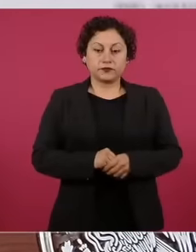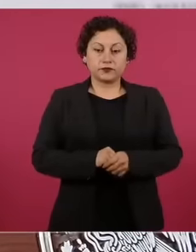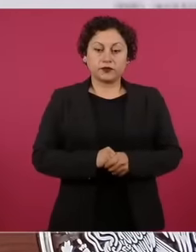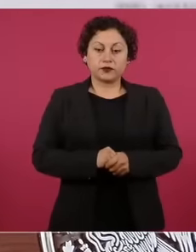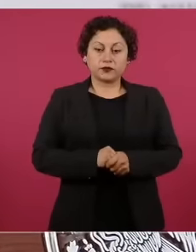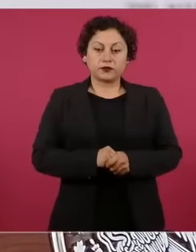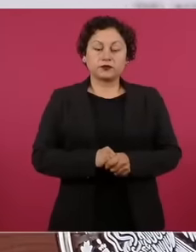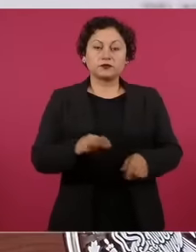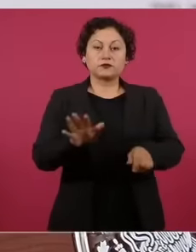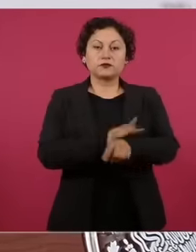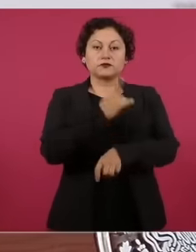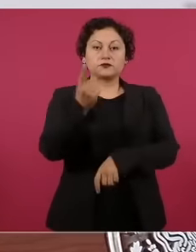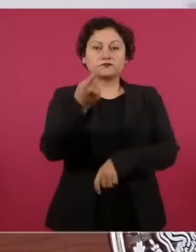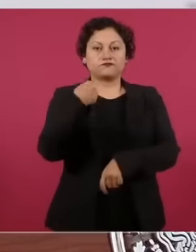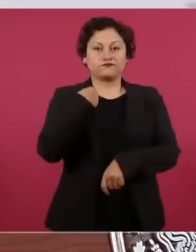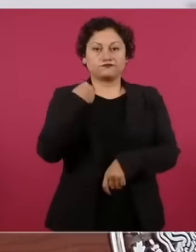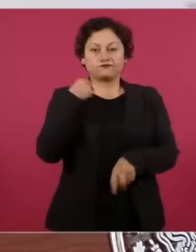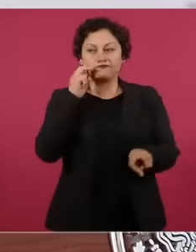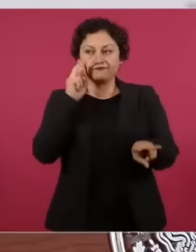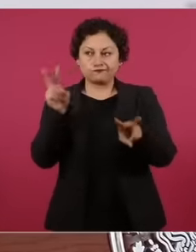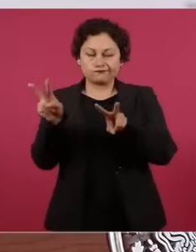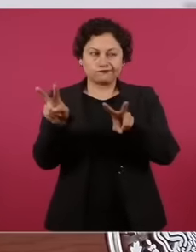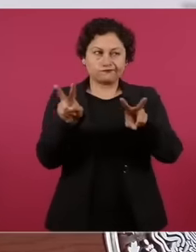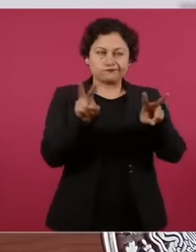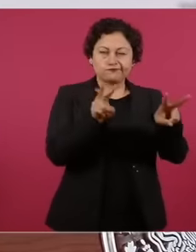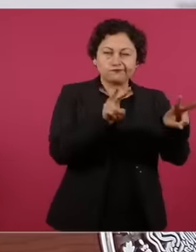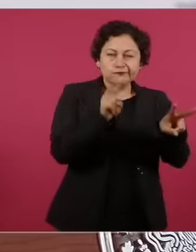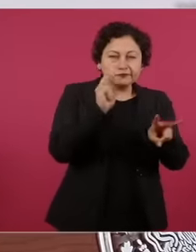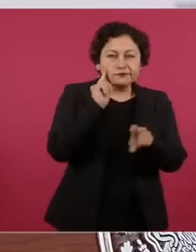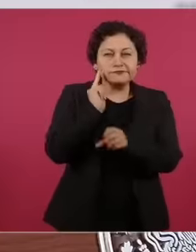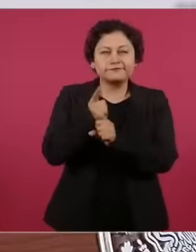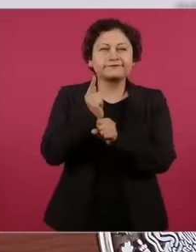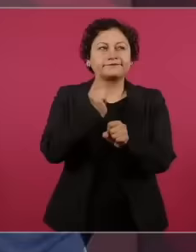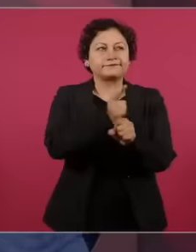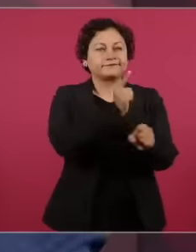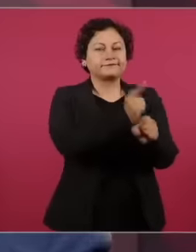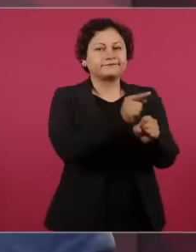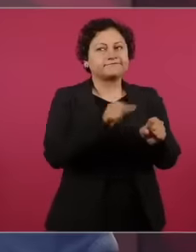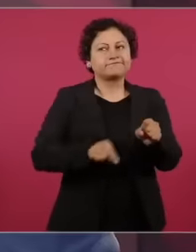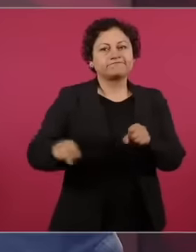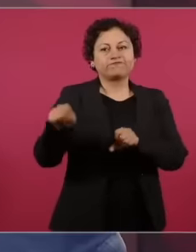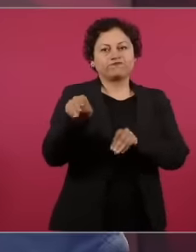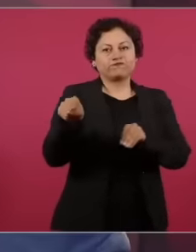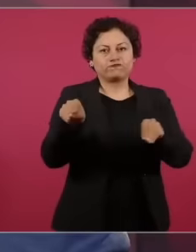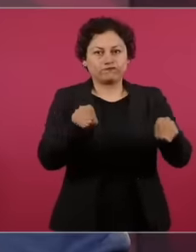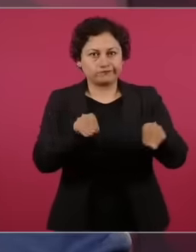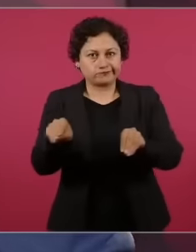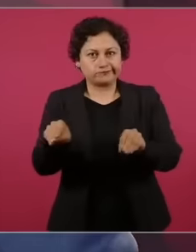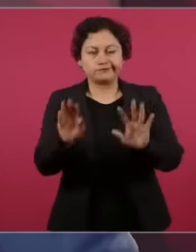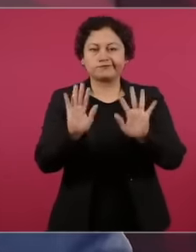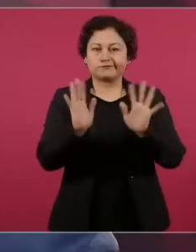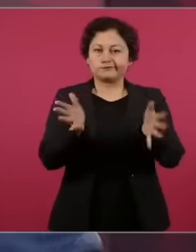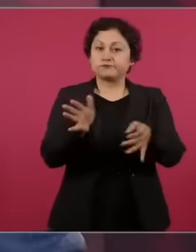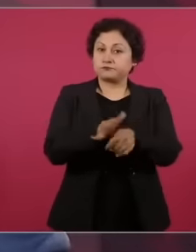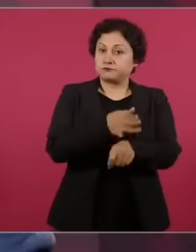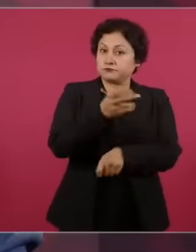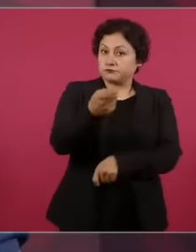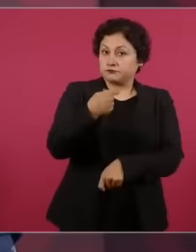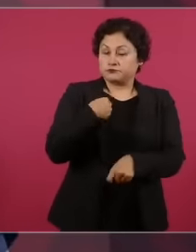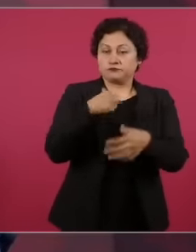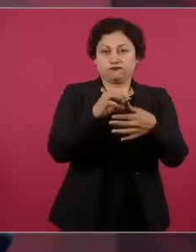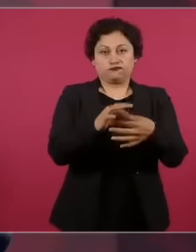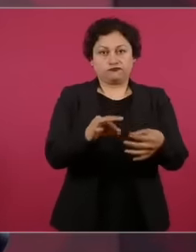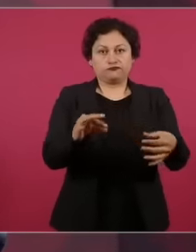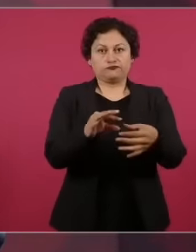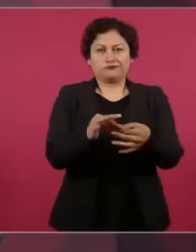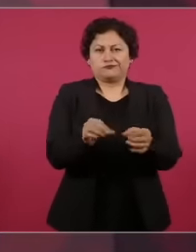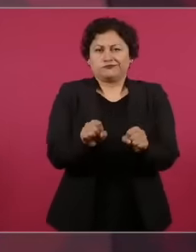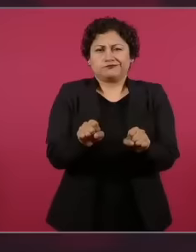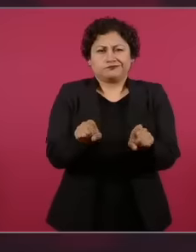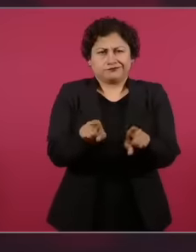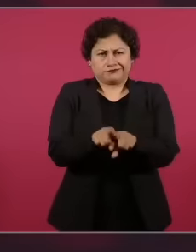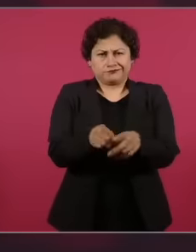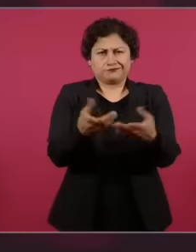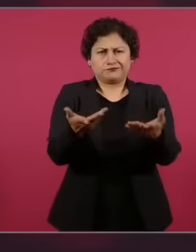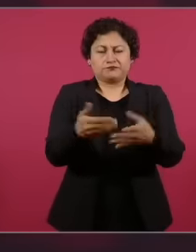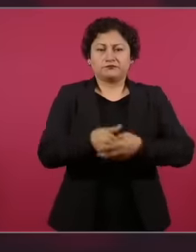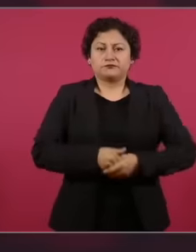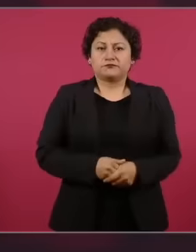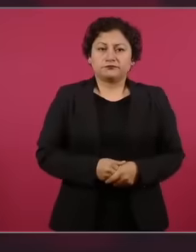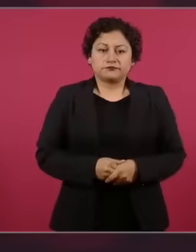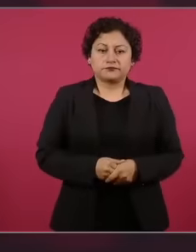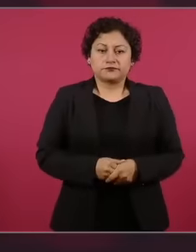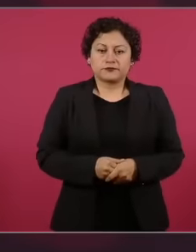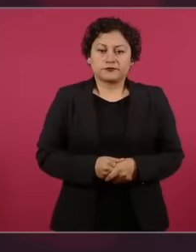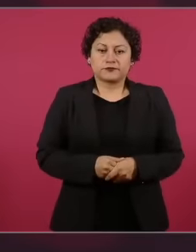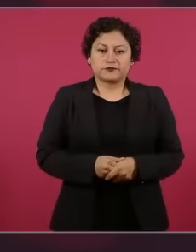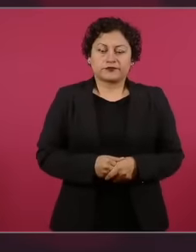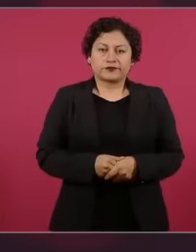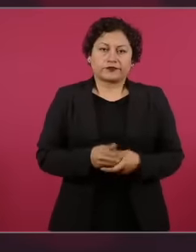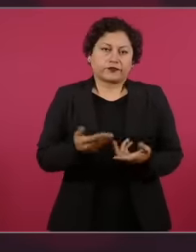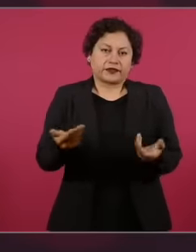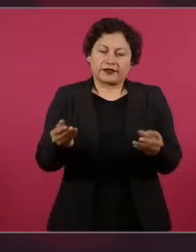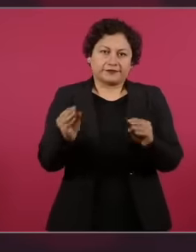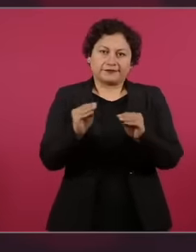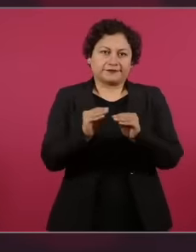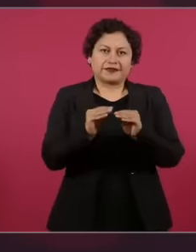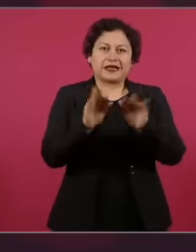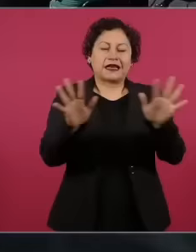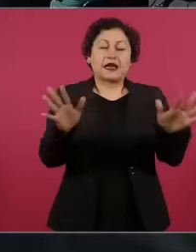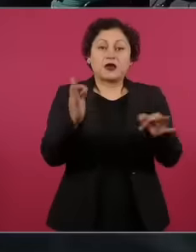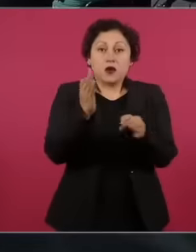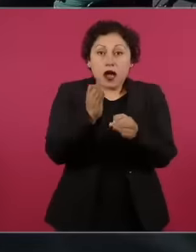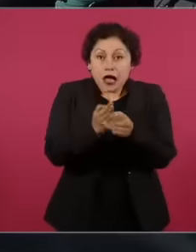moving, it is the same. Of course, already in the decadent stage of the